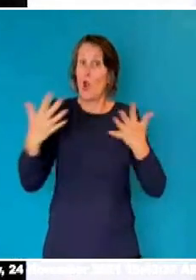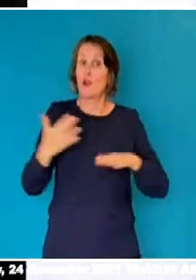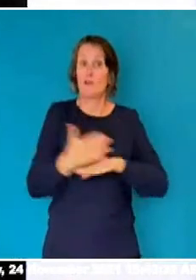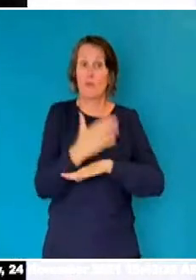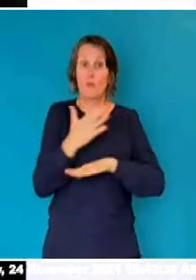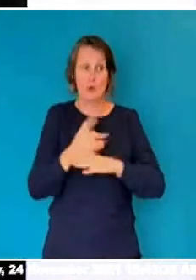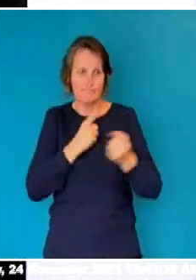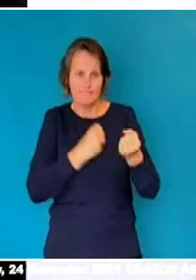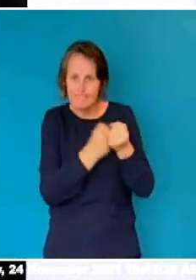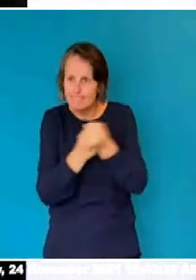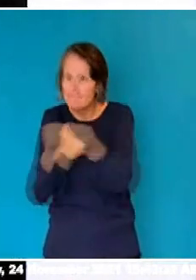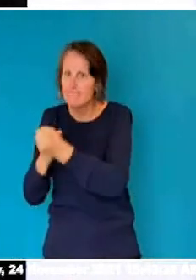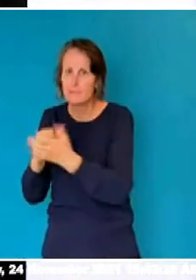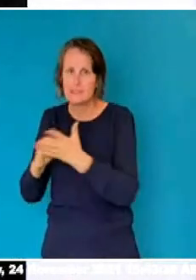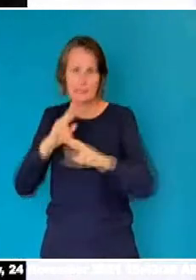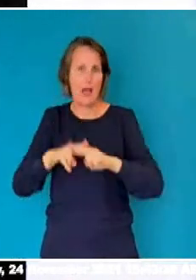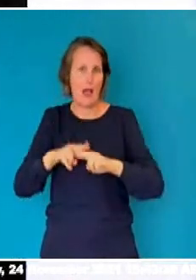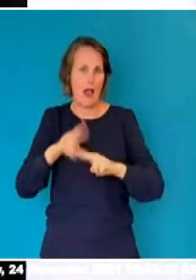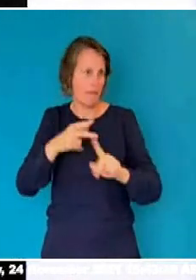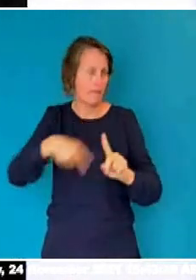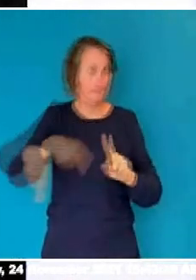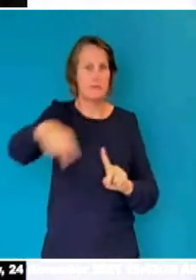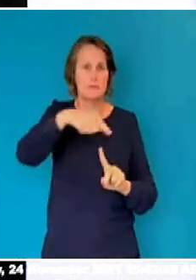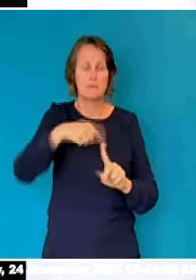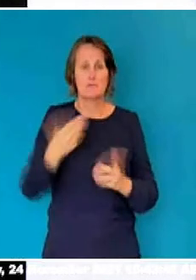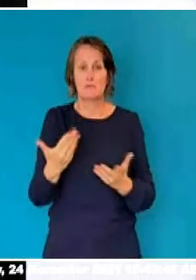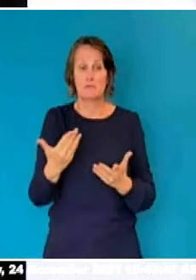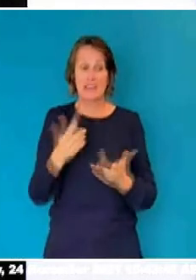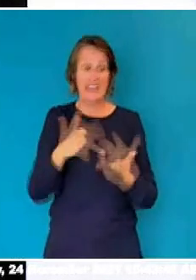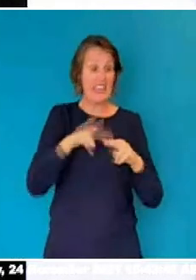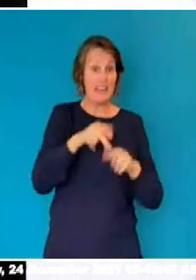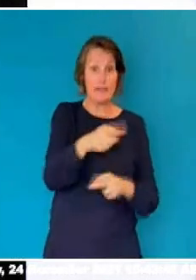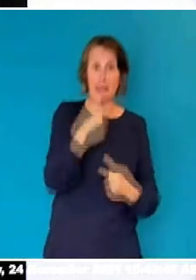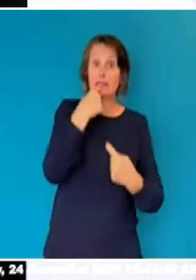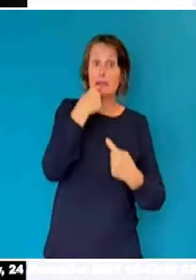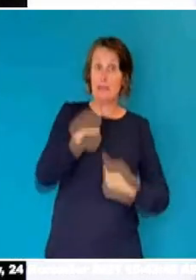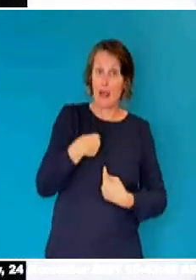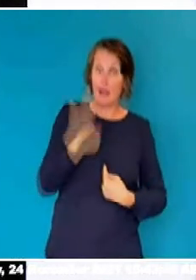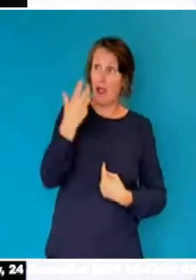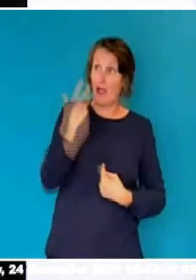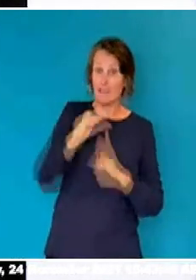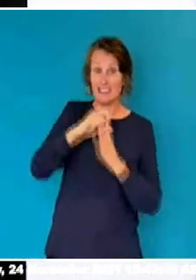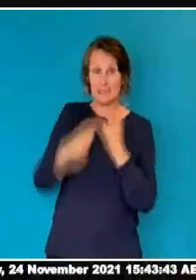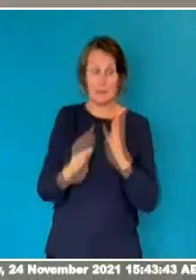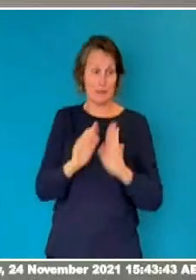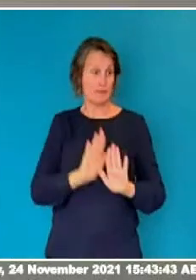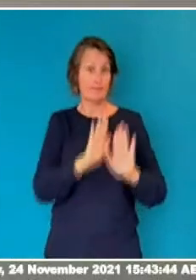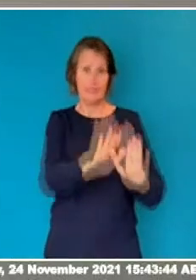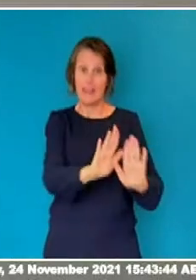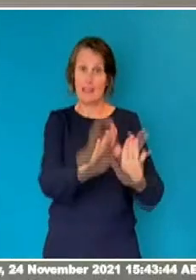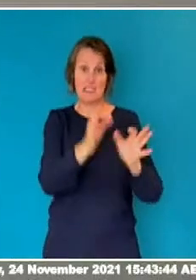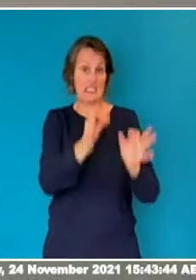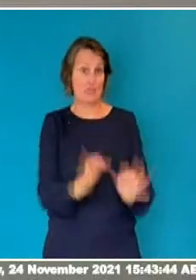employees in the workforce. Whether they choose to disclose is purely at their discretion.